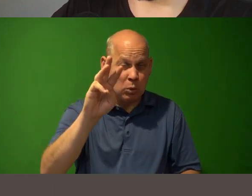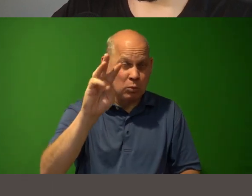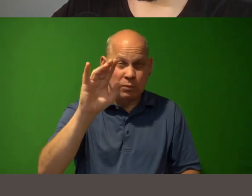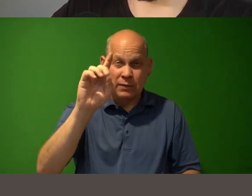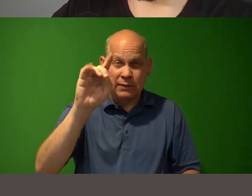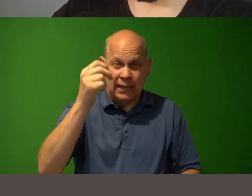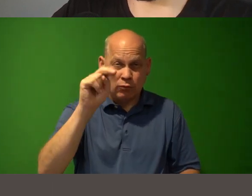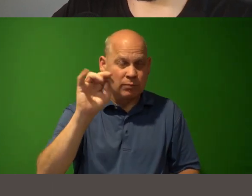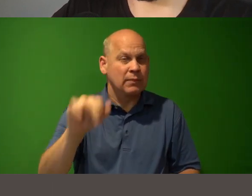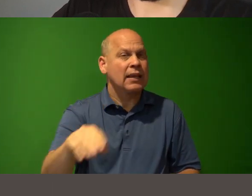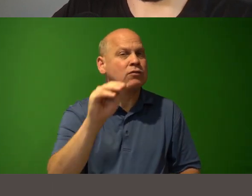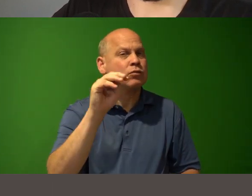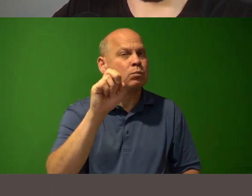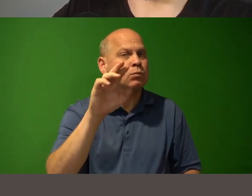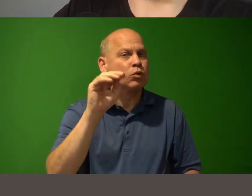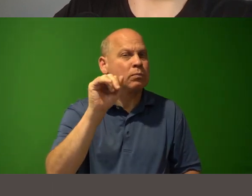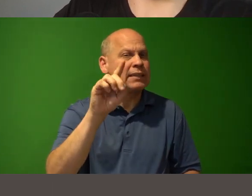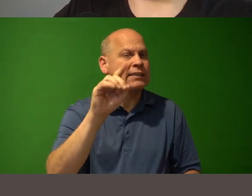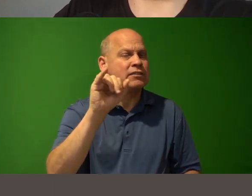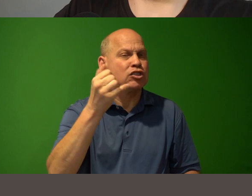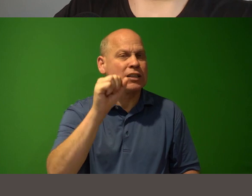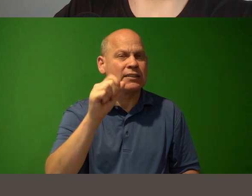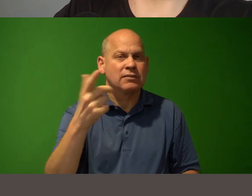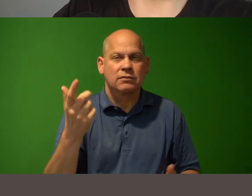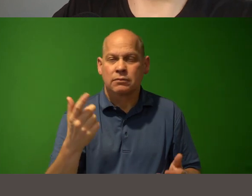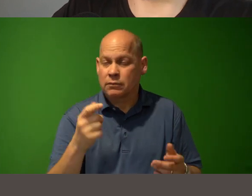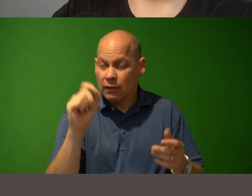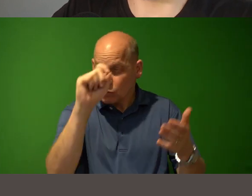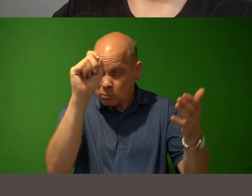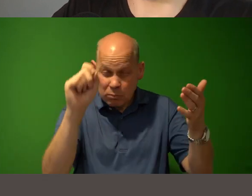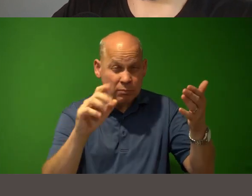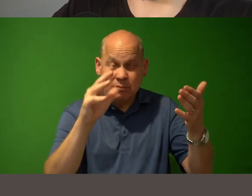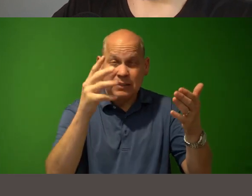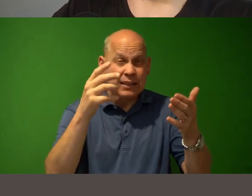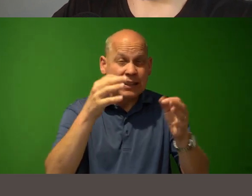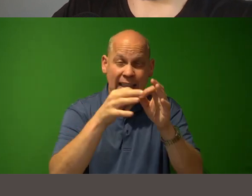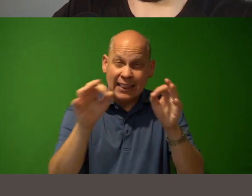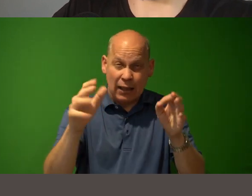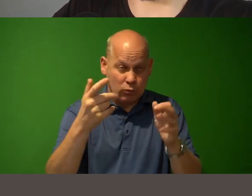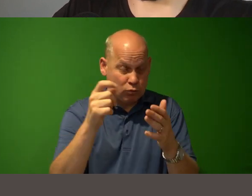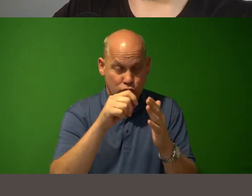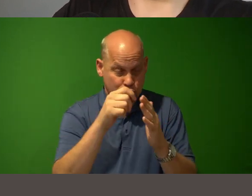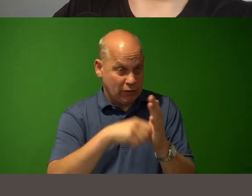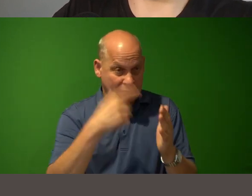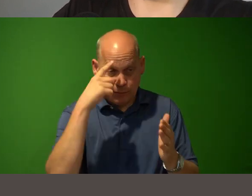So that's what mermaid JS is does it takes the markup language that you write for it.